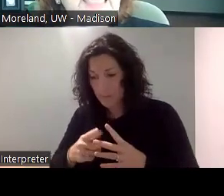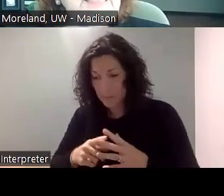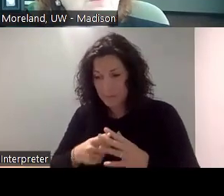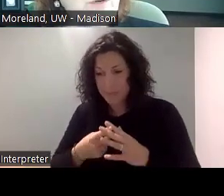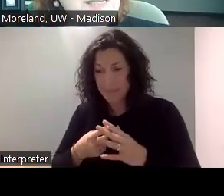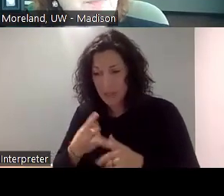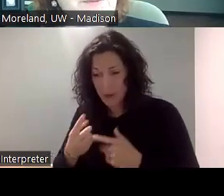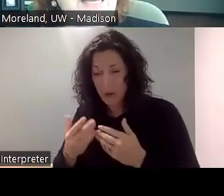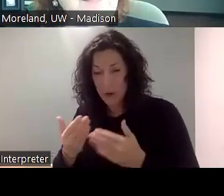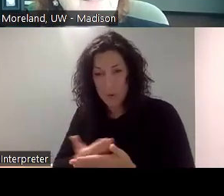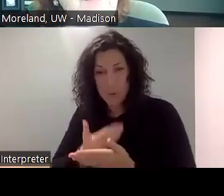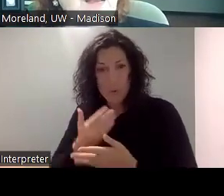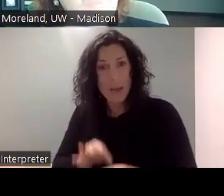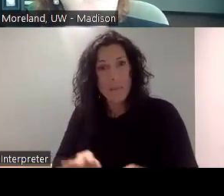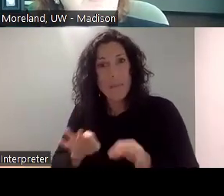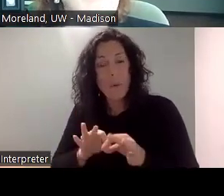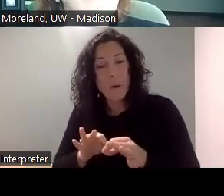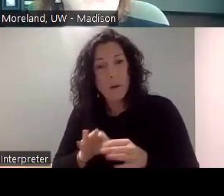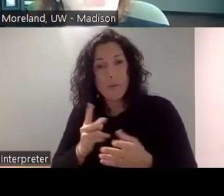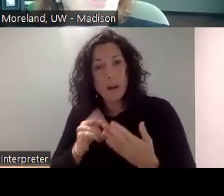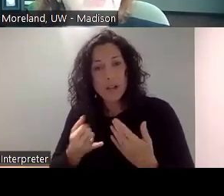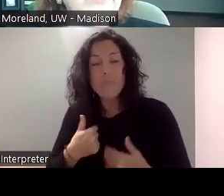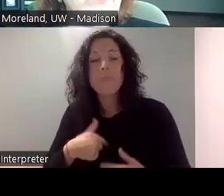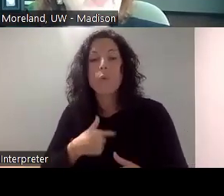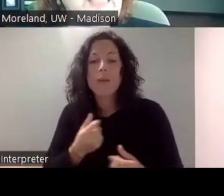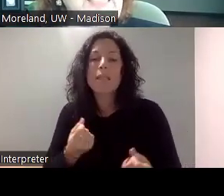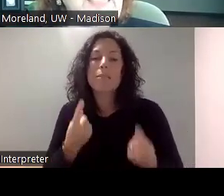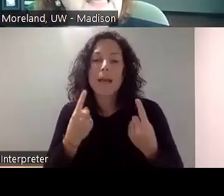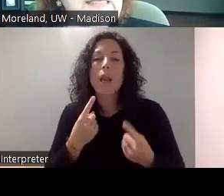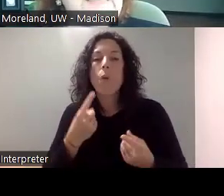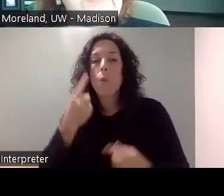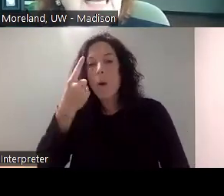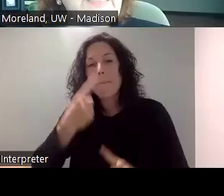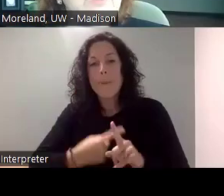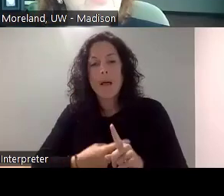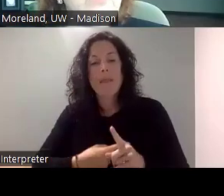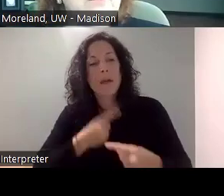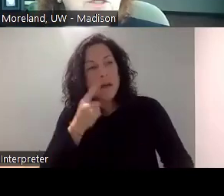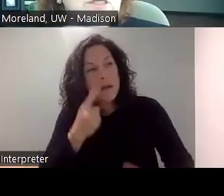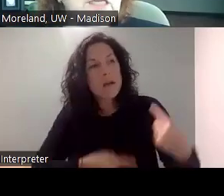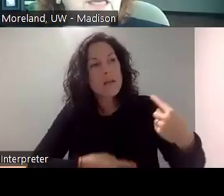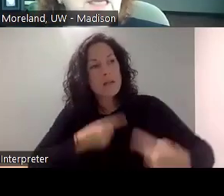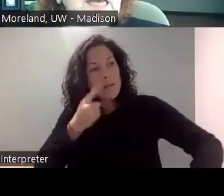And we spent a month arguing inside the university